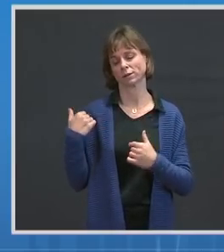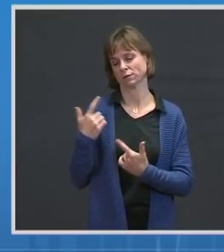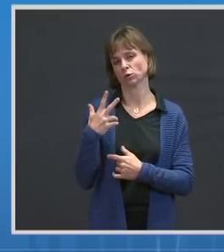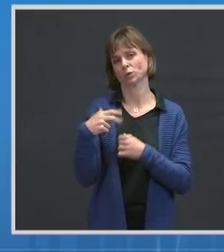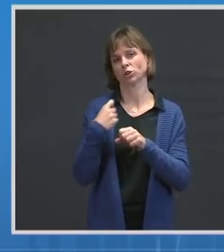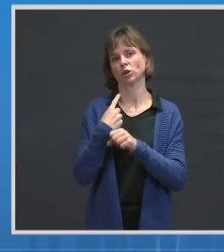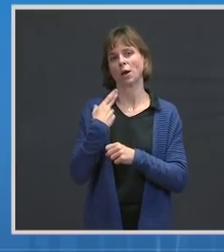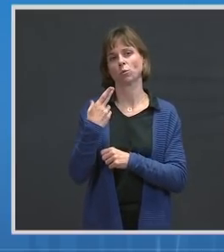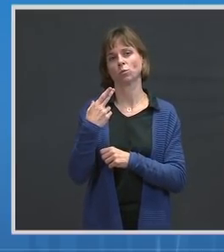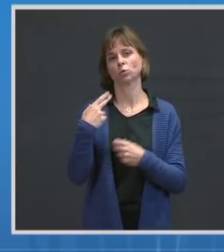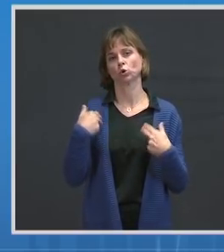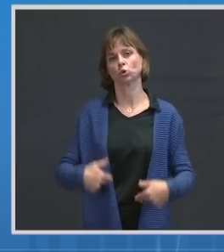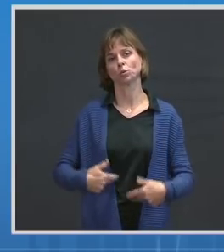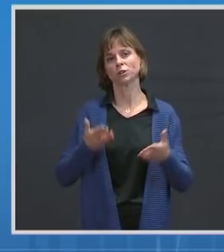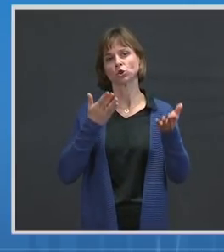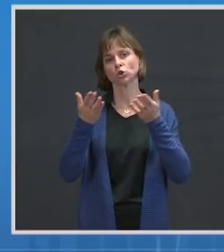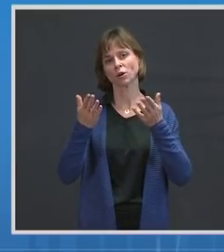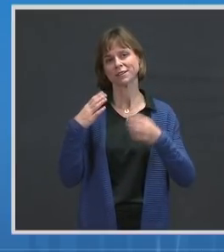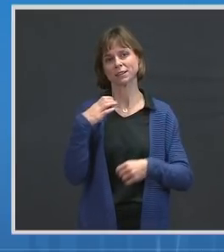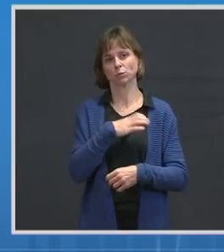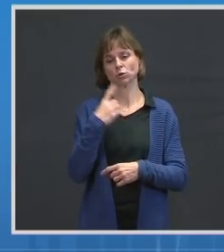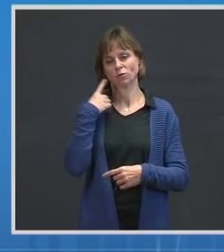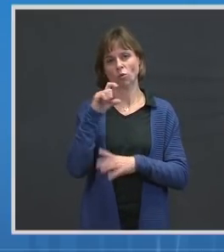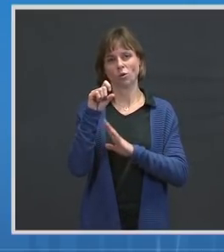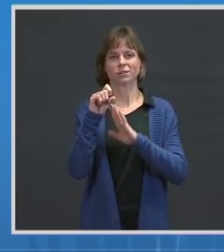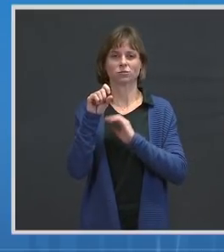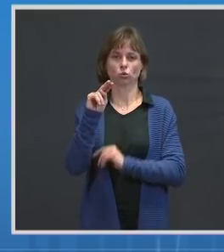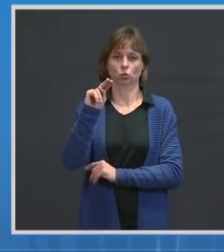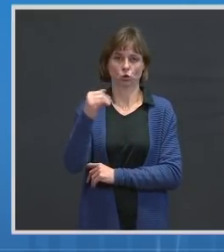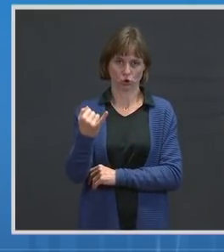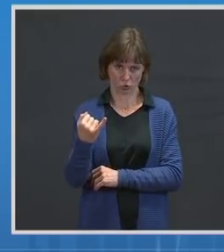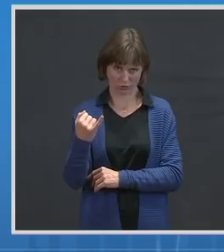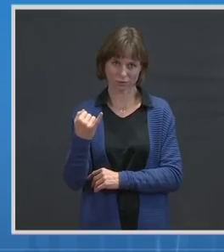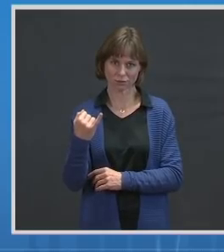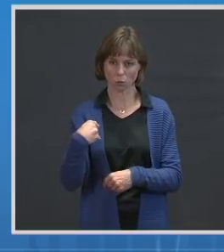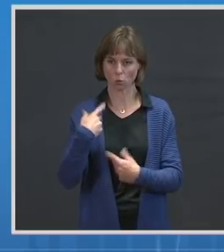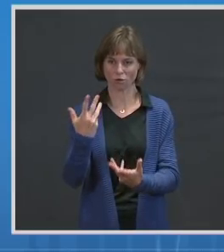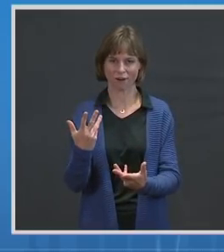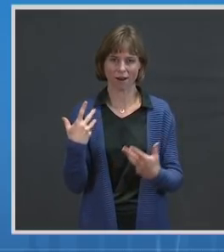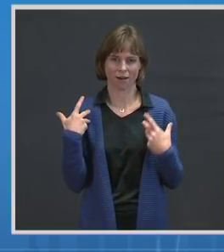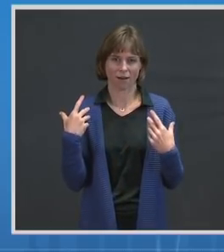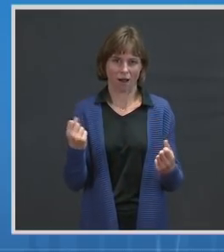for the state of New Jersey, providing healthcare and social services for our most vulnerable residents.